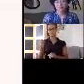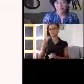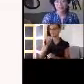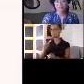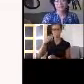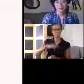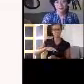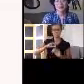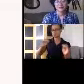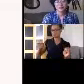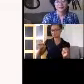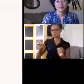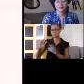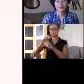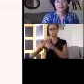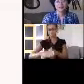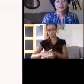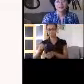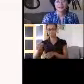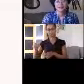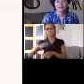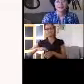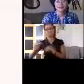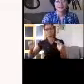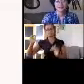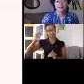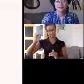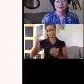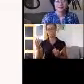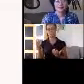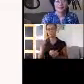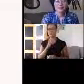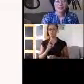I, when it comes to making it more effective I actually think it's really important to,